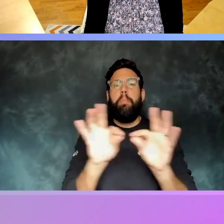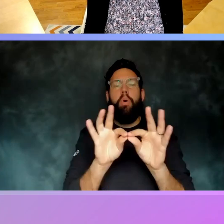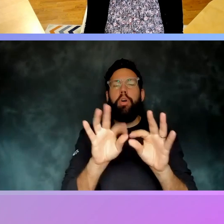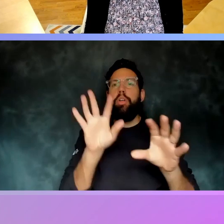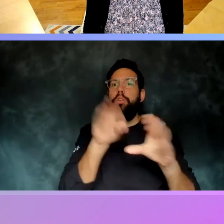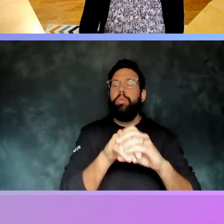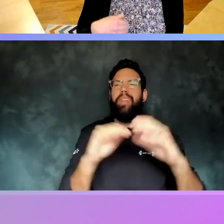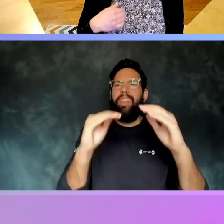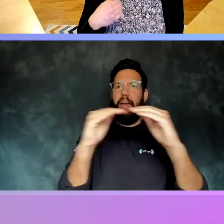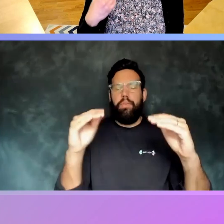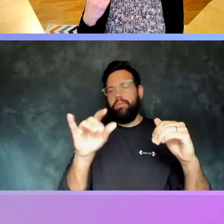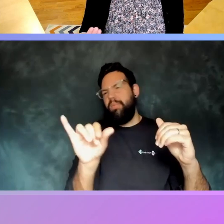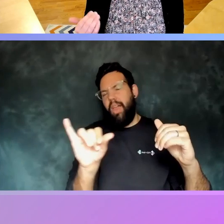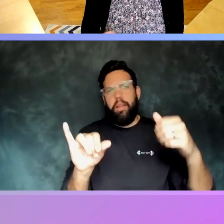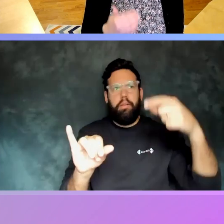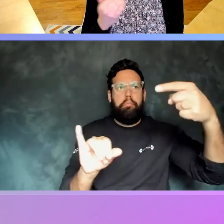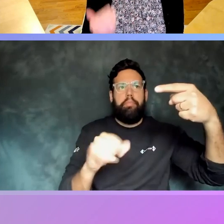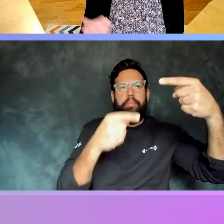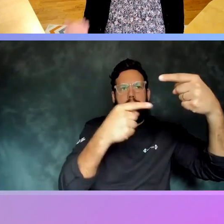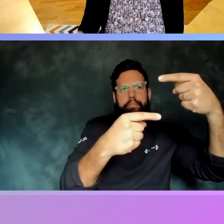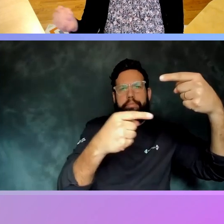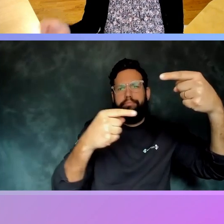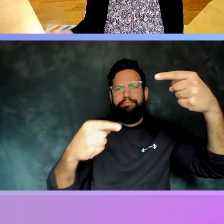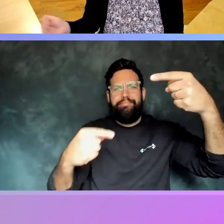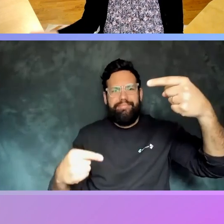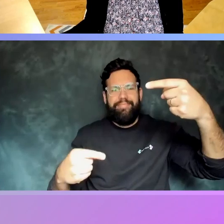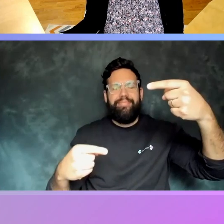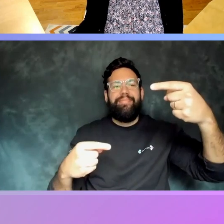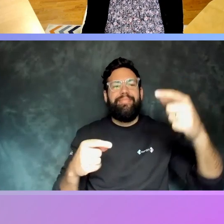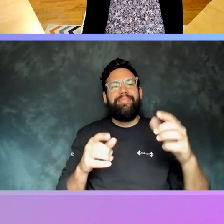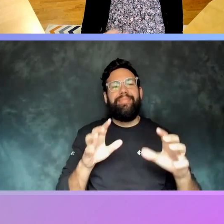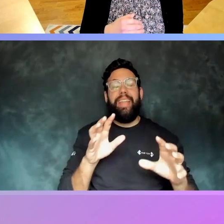missing headings information data set together because